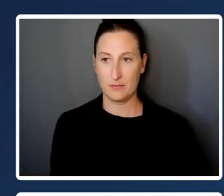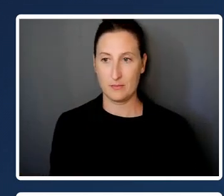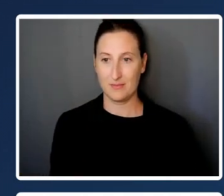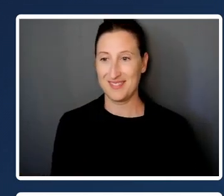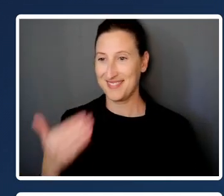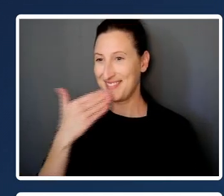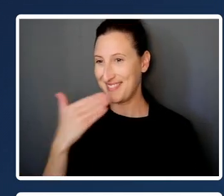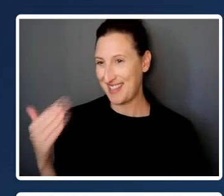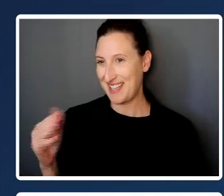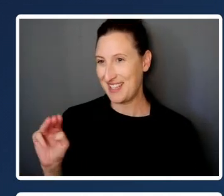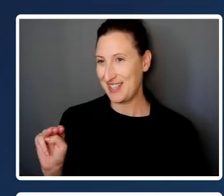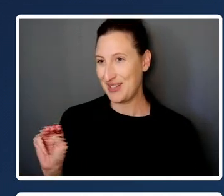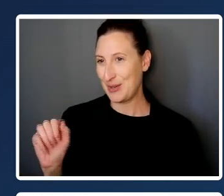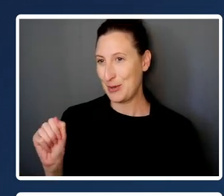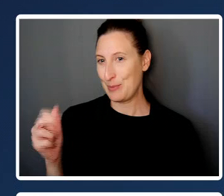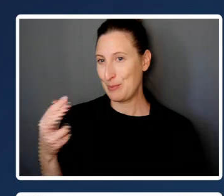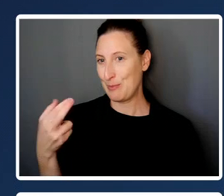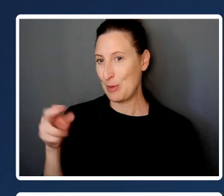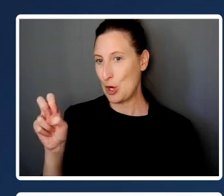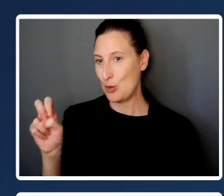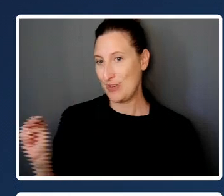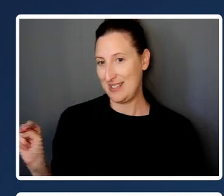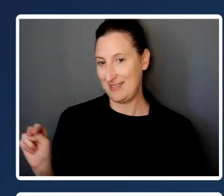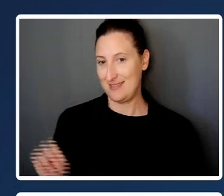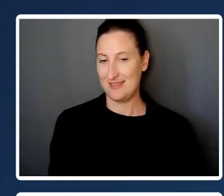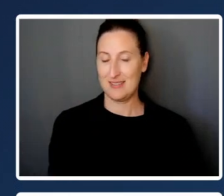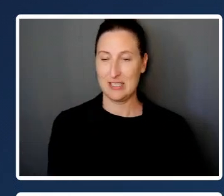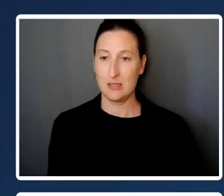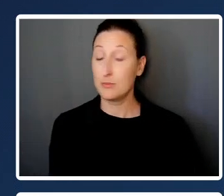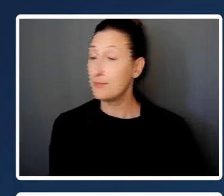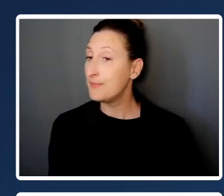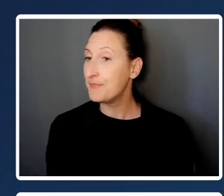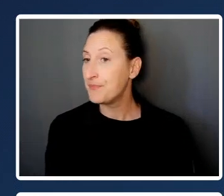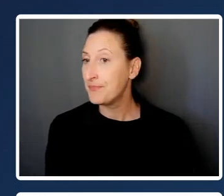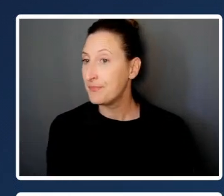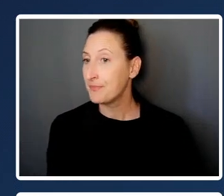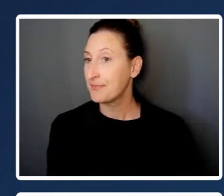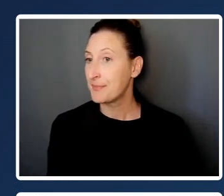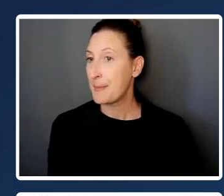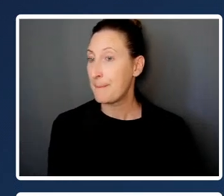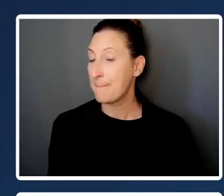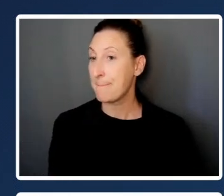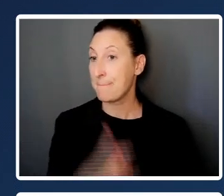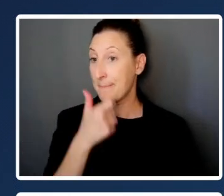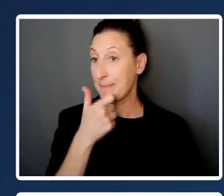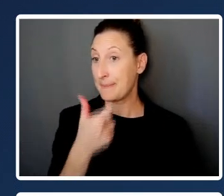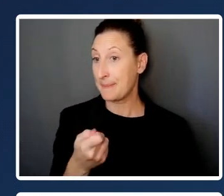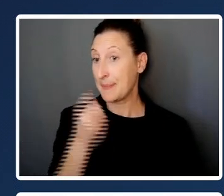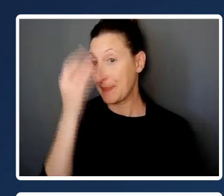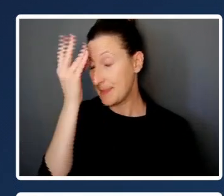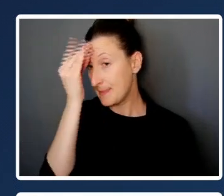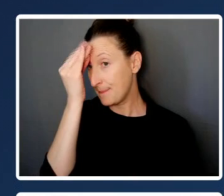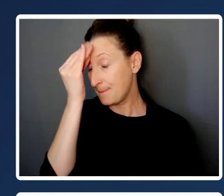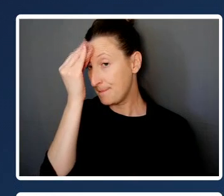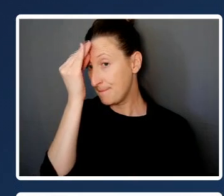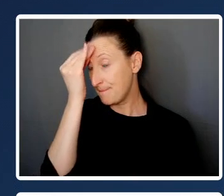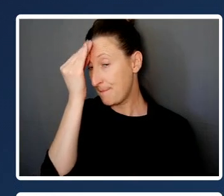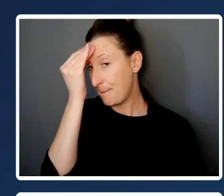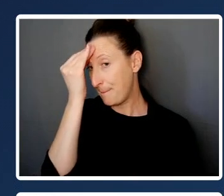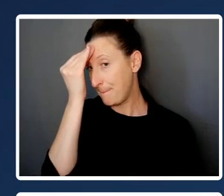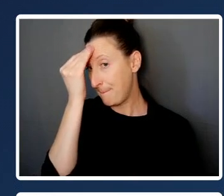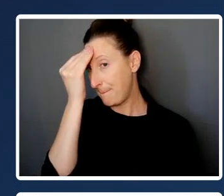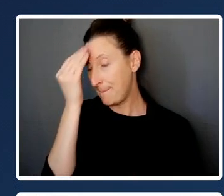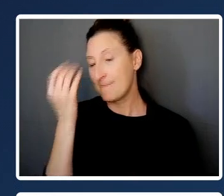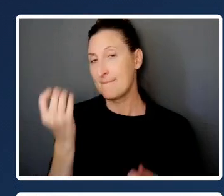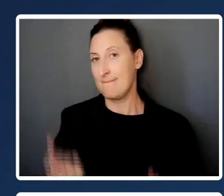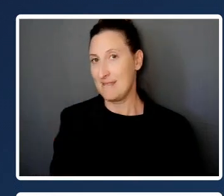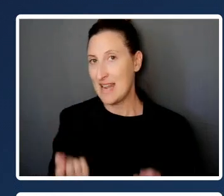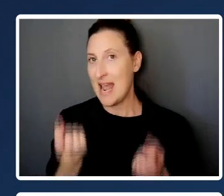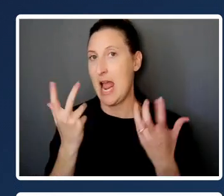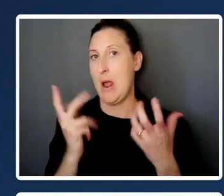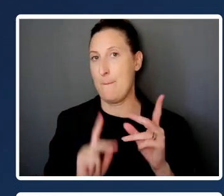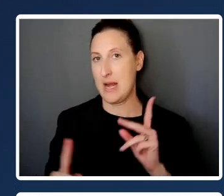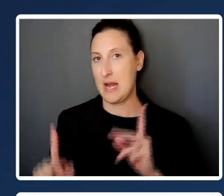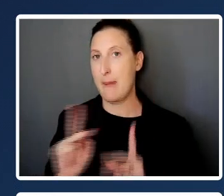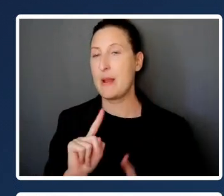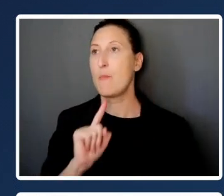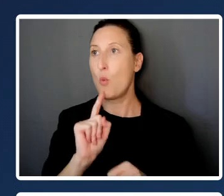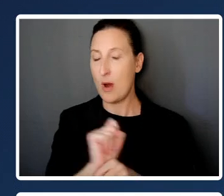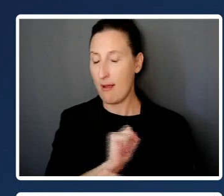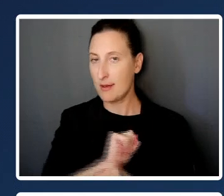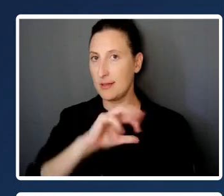Maureen. It's interesting thinking about how many people were involved in this work. I mean,